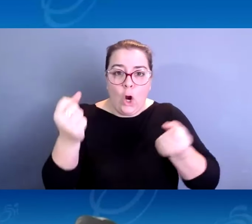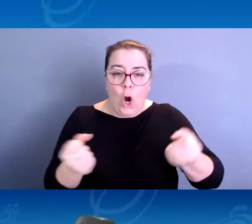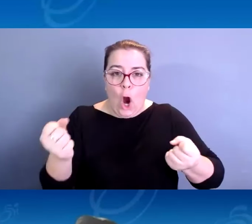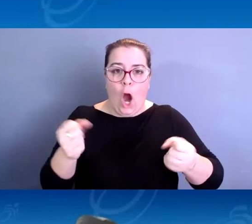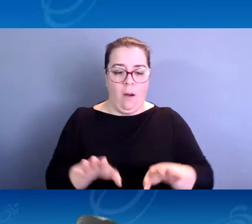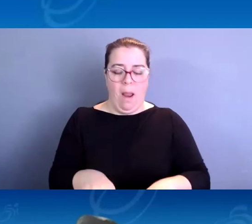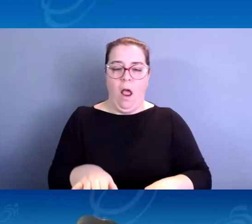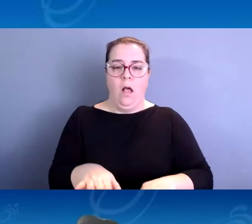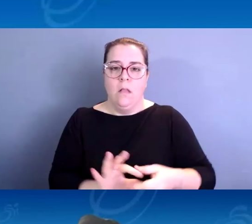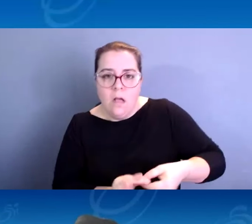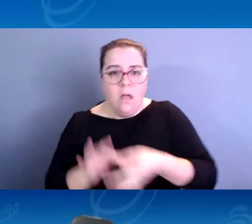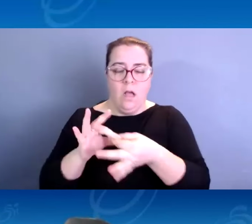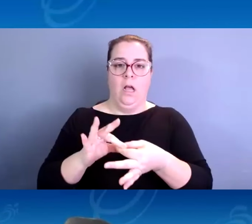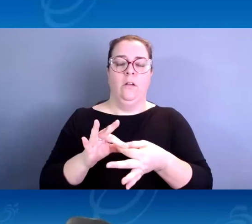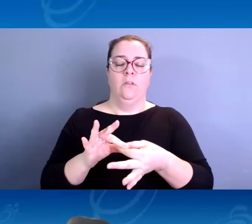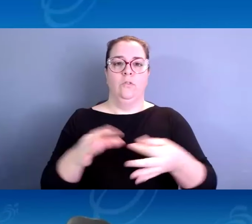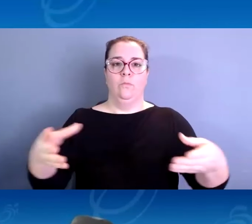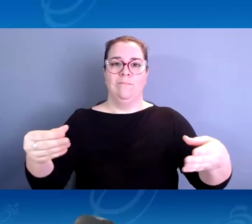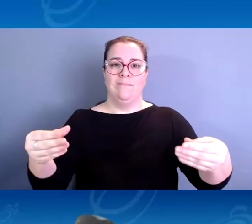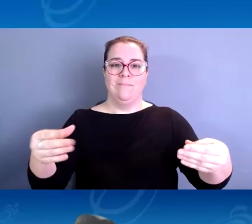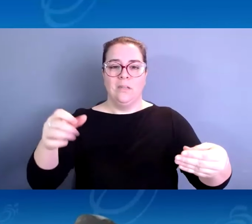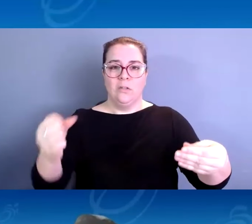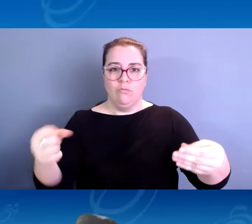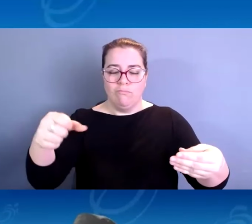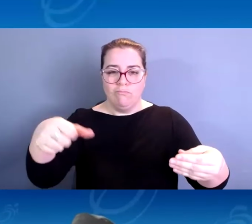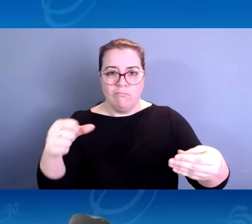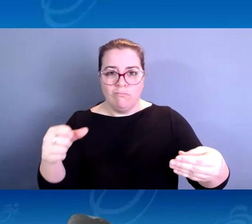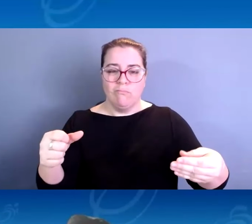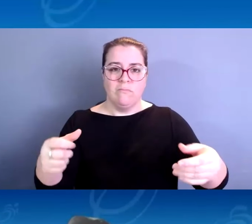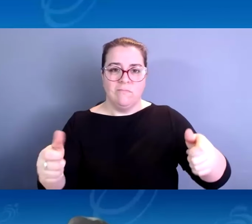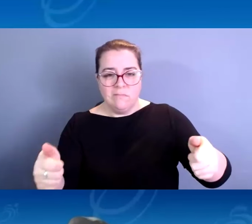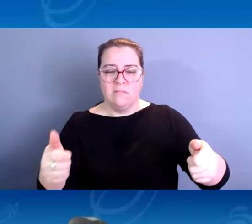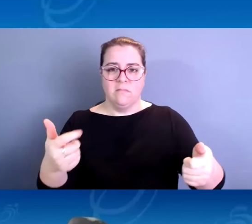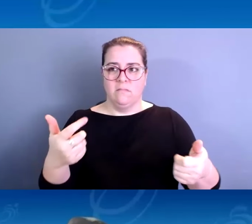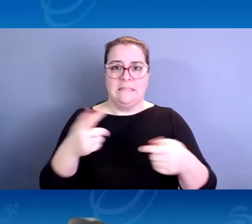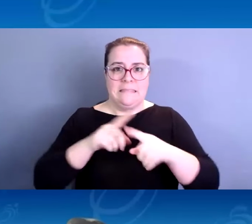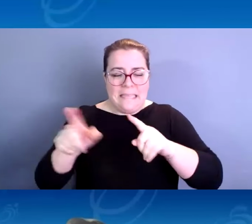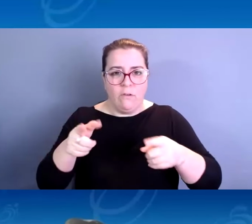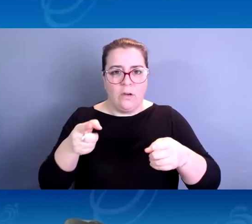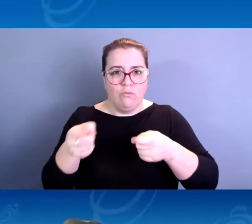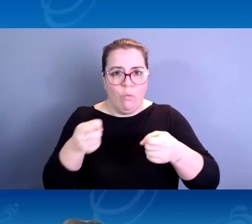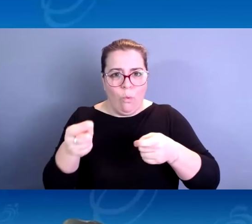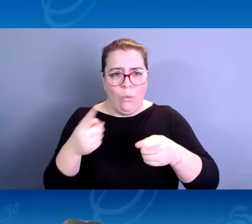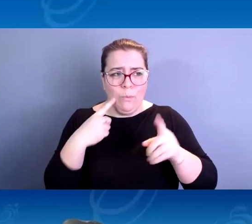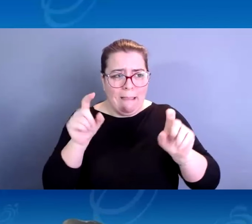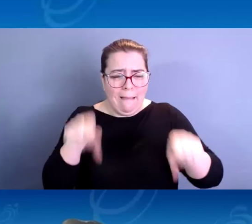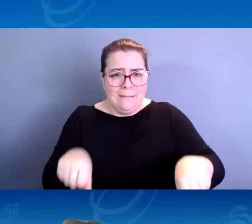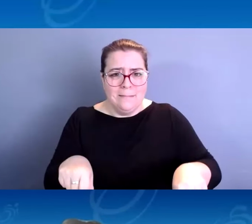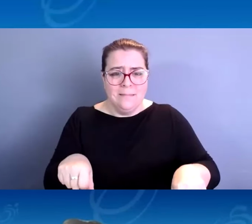I can drive just like everybody else, just in a different way. And but we don't see that in society as, you know,